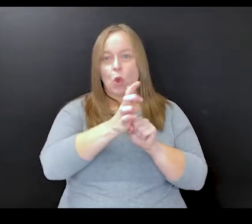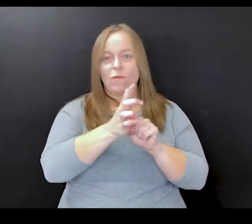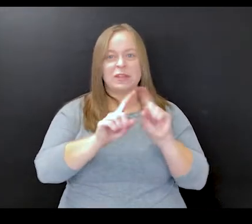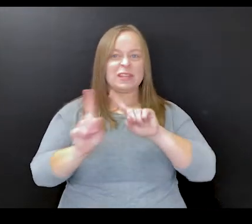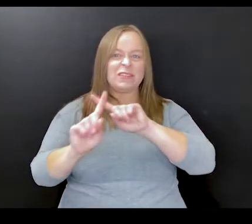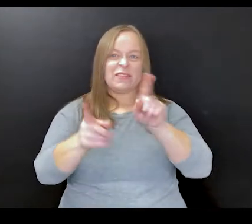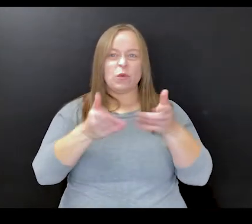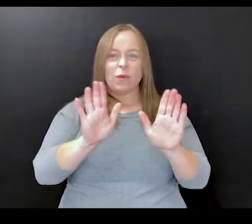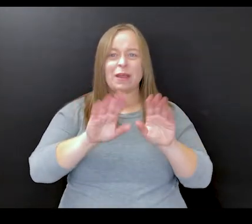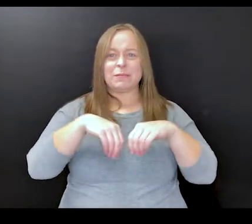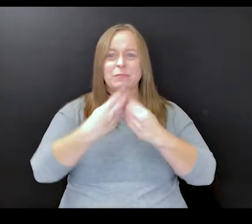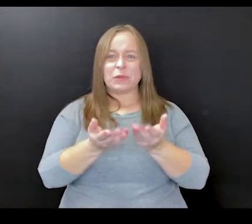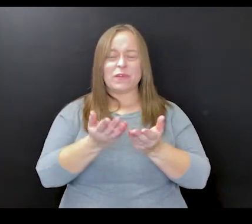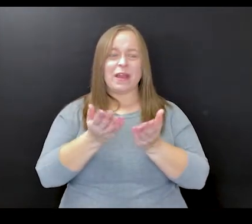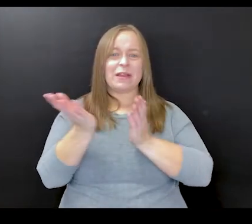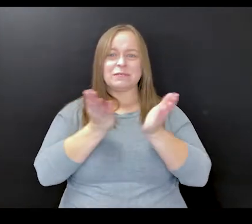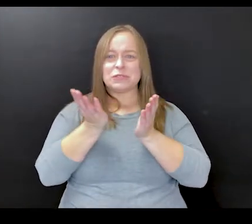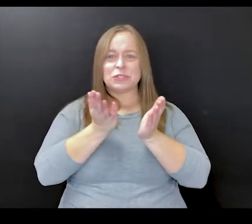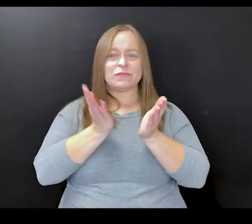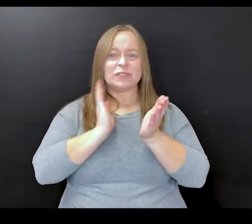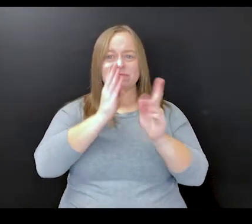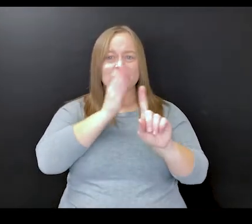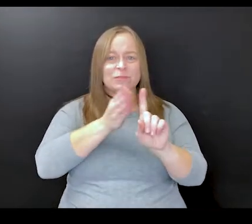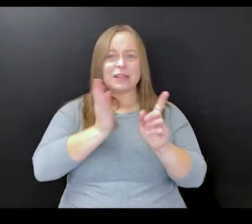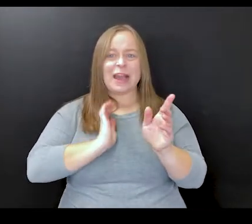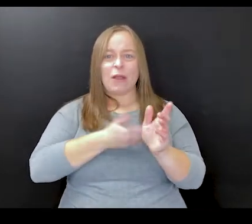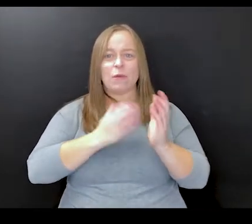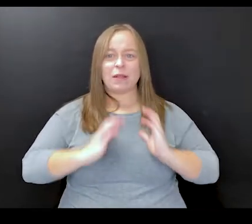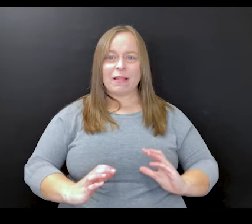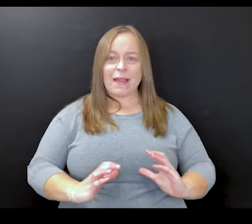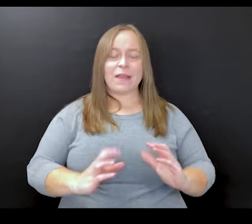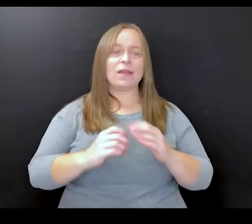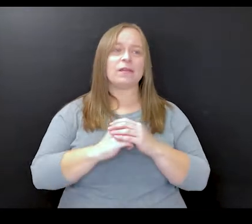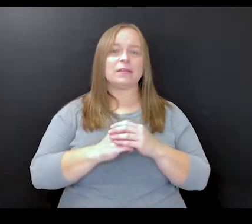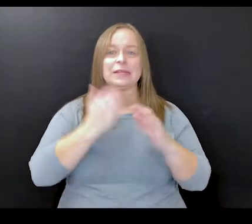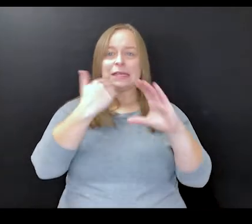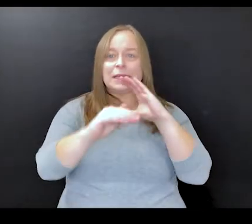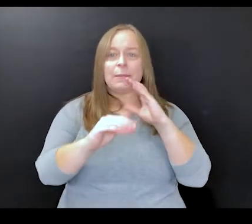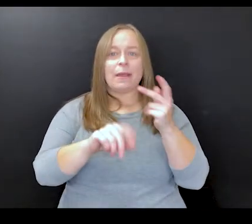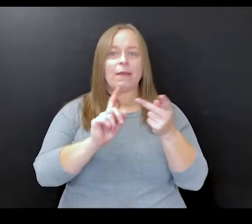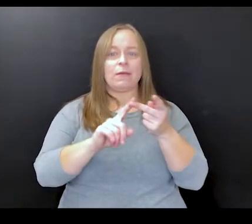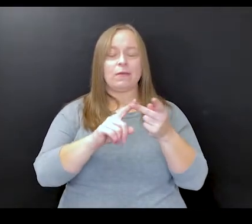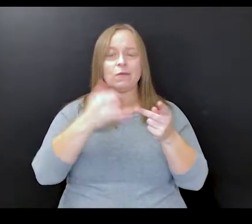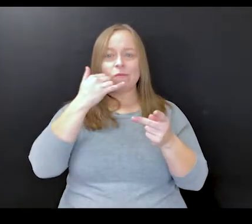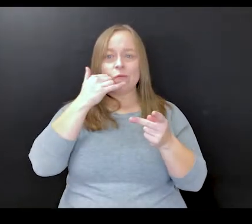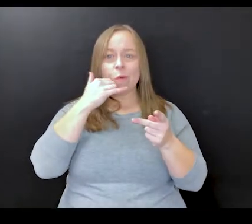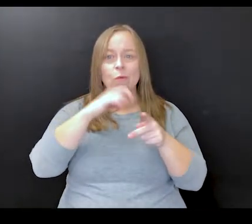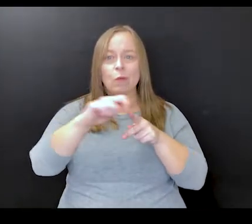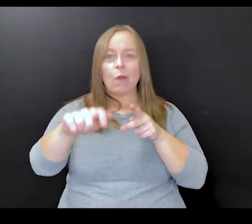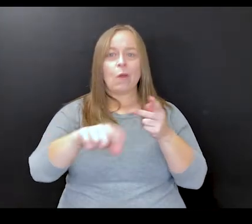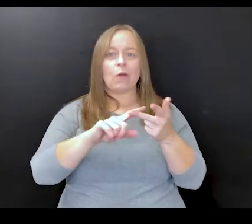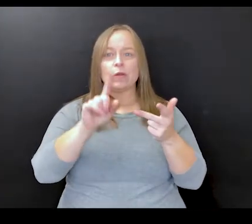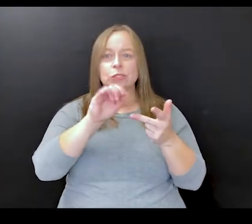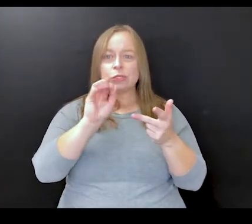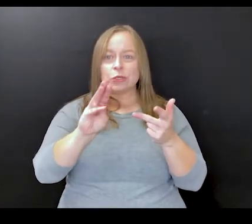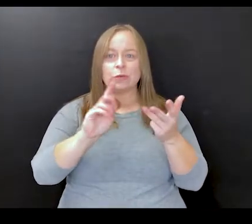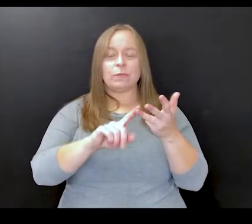We continue to provide services directly to our clients through email, through phone calls, through Zoom calls.